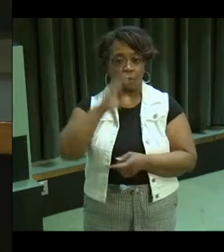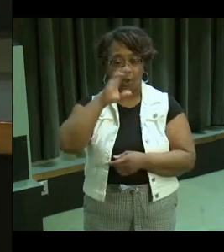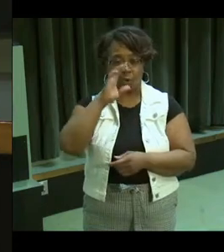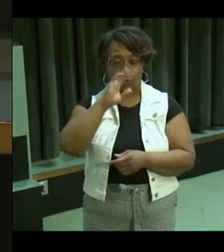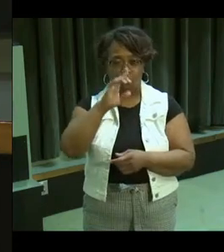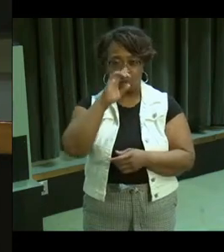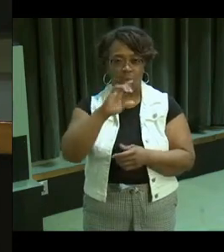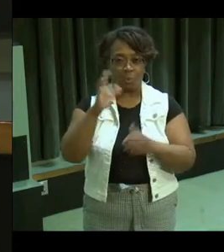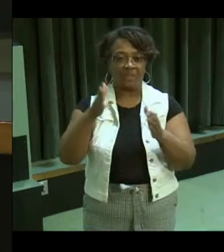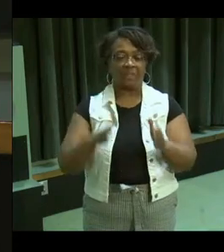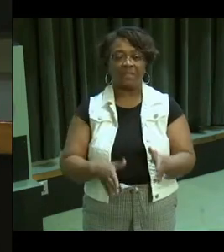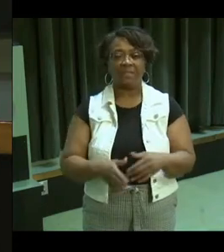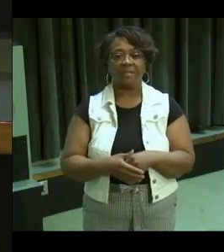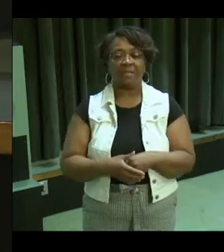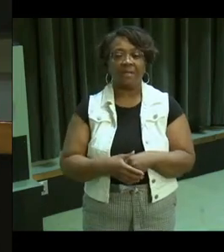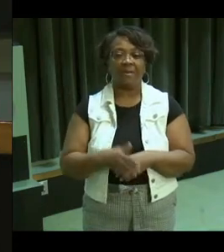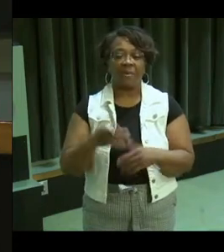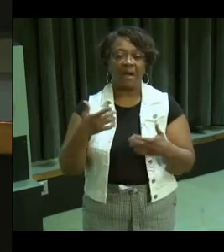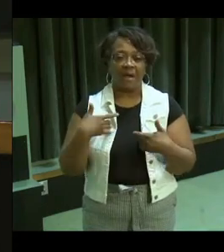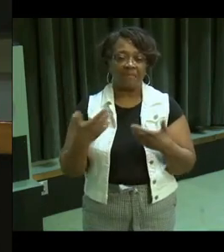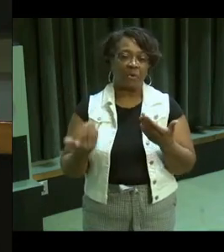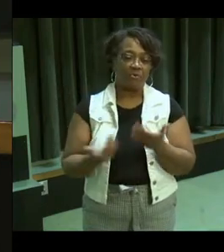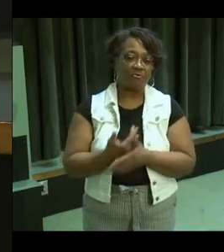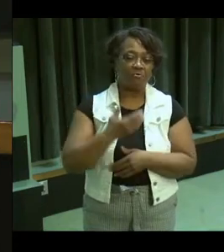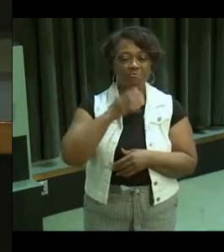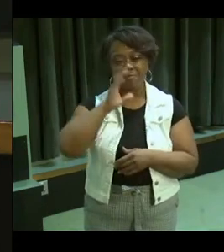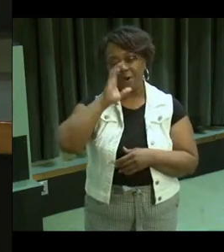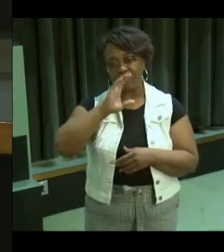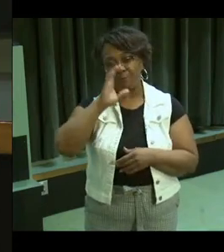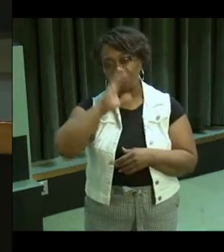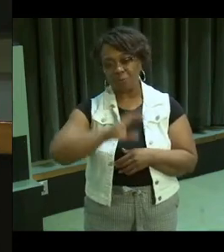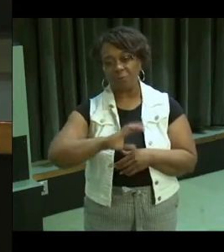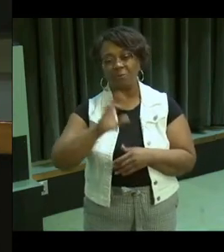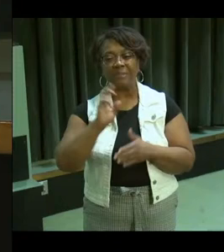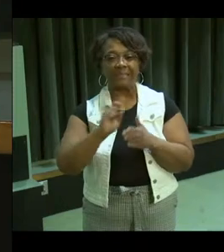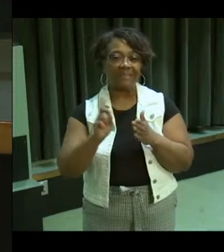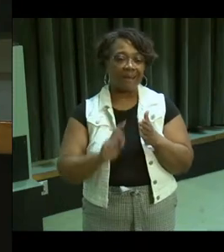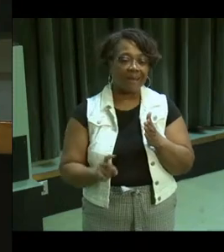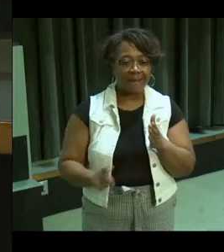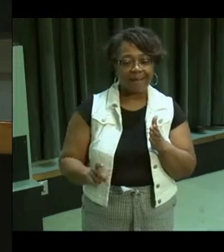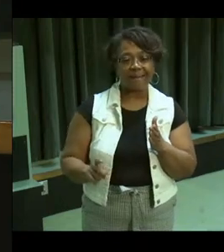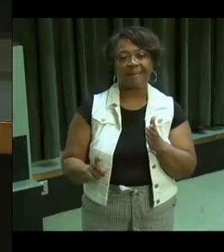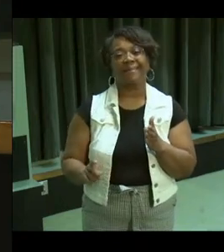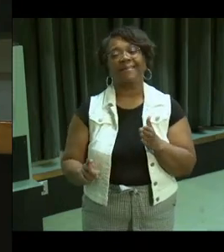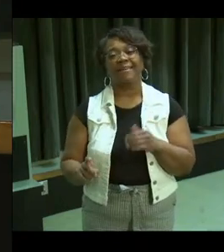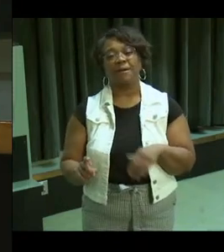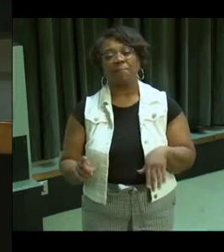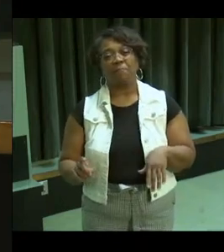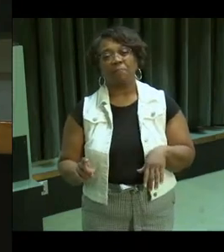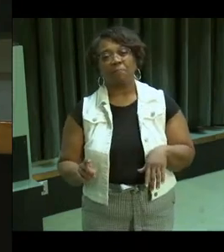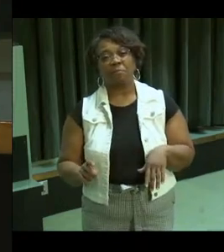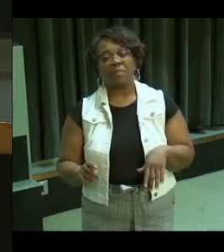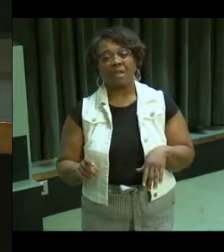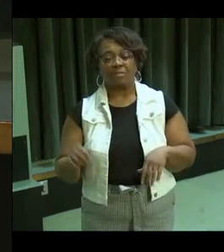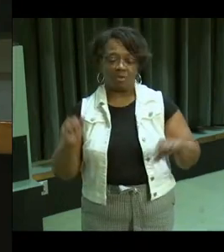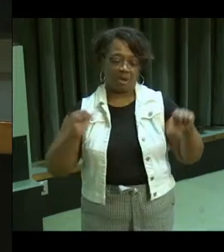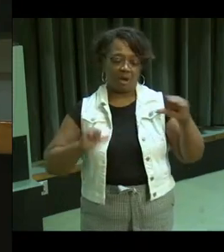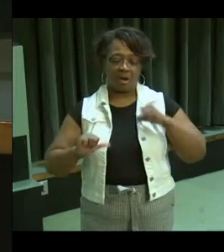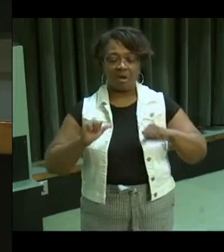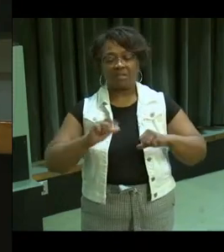his first ever. It's called Los Farmworkers Beer and so he